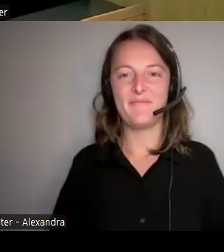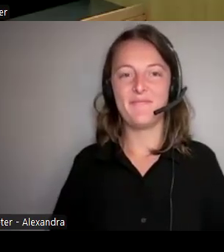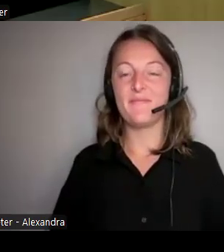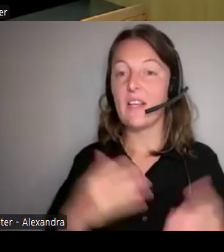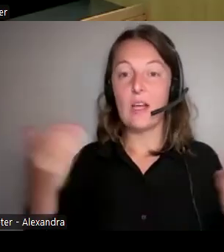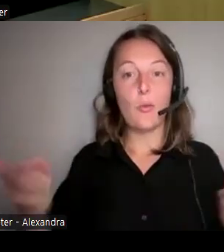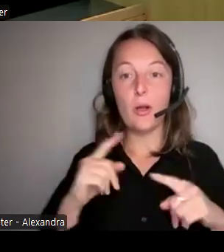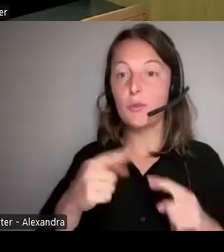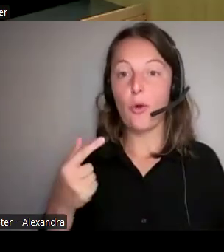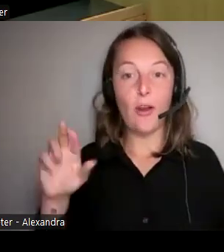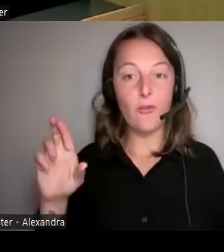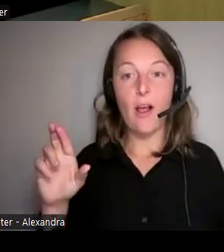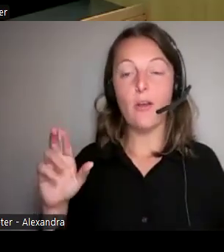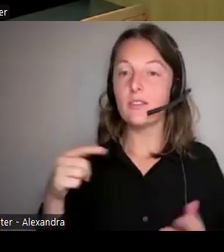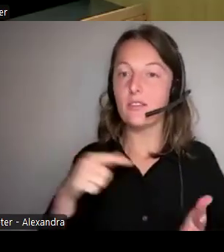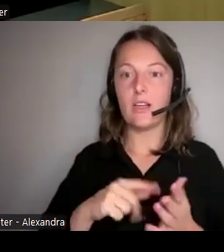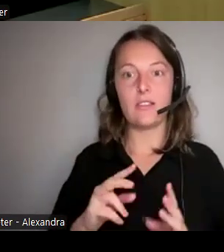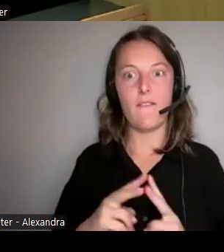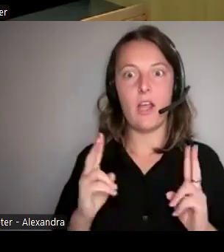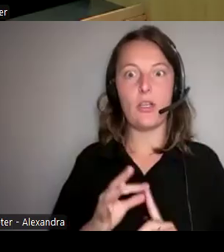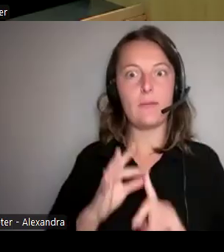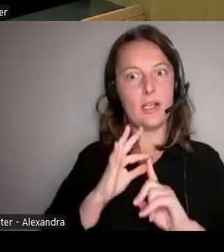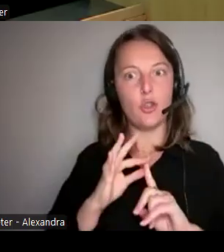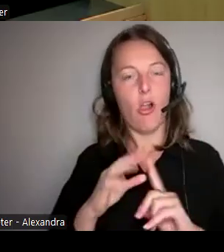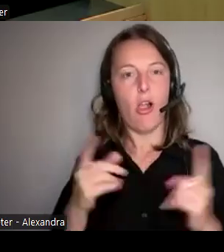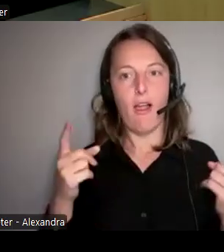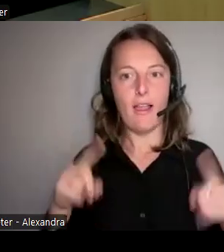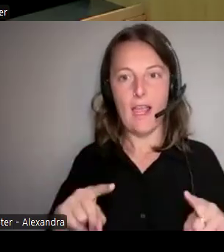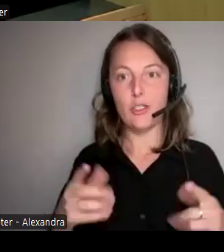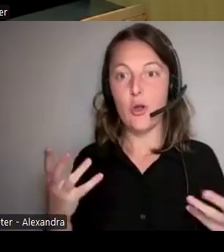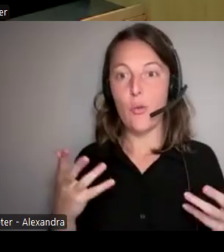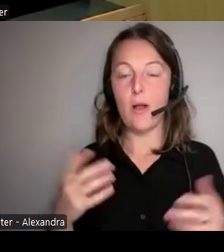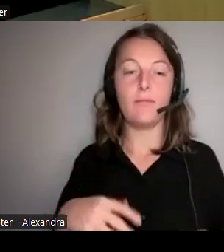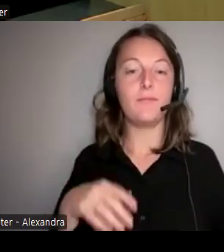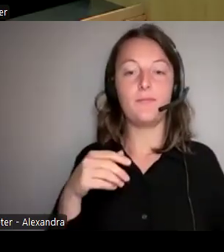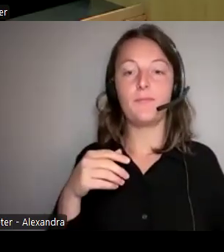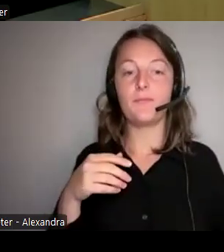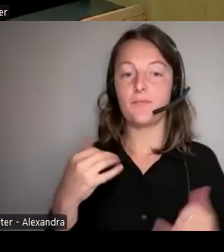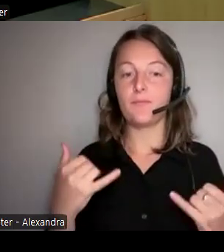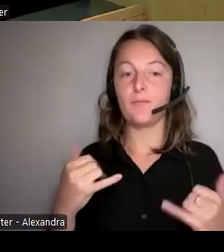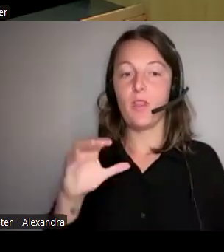Welcome to Grand Rounds. This is a very special occasion. Uh it is the Kier visiting professor